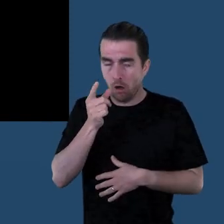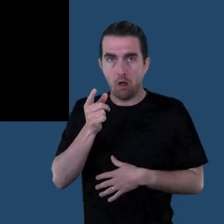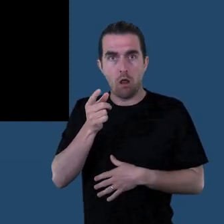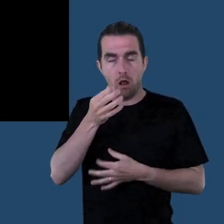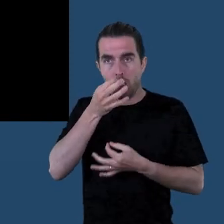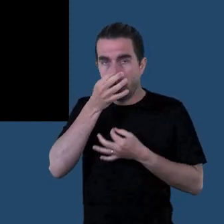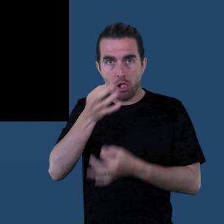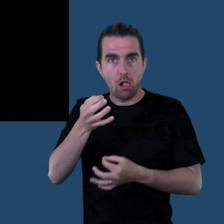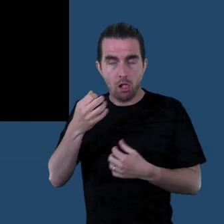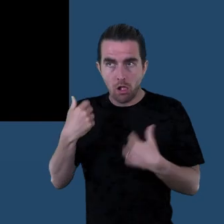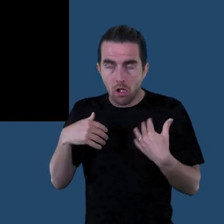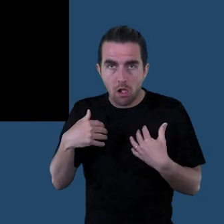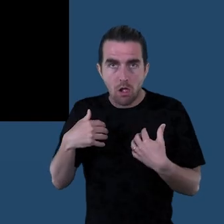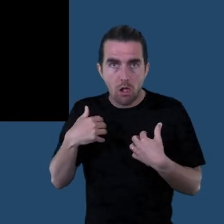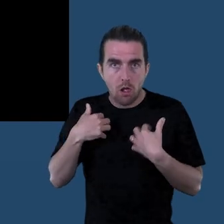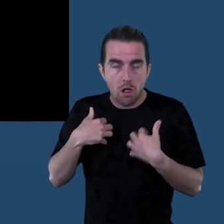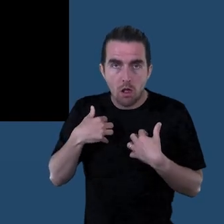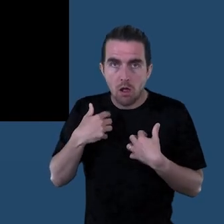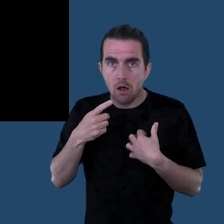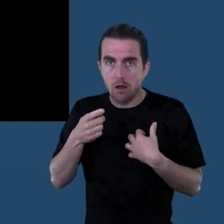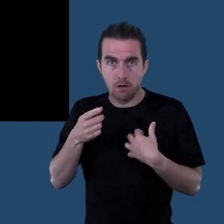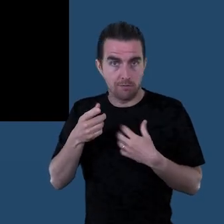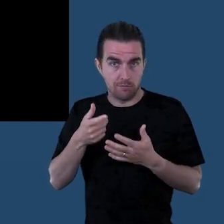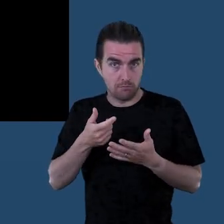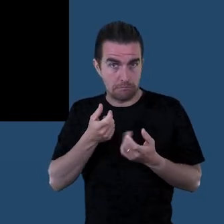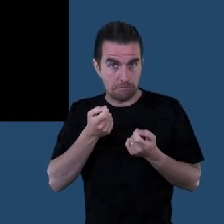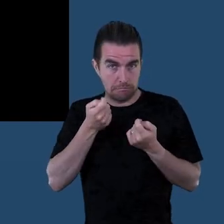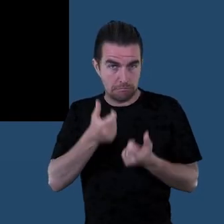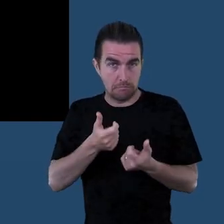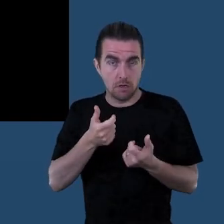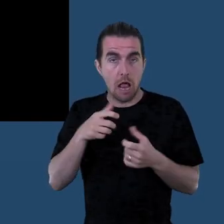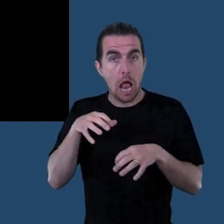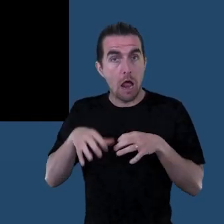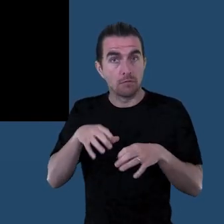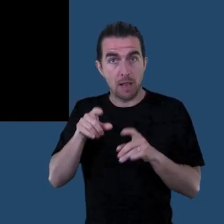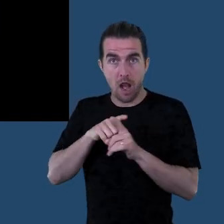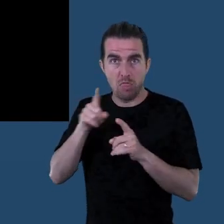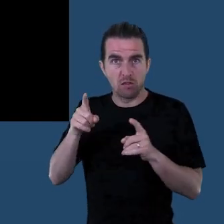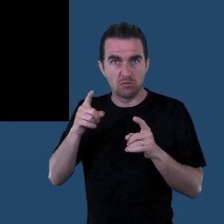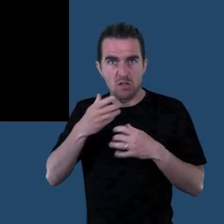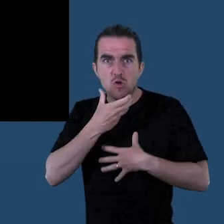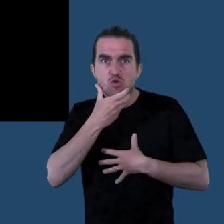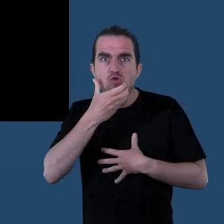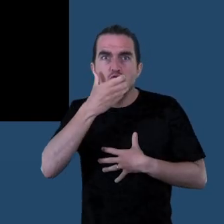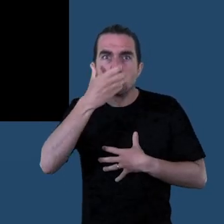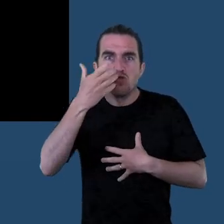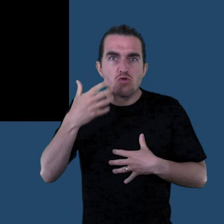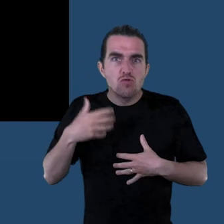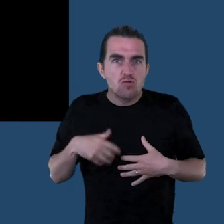So, I think that makes it even more fascinating, that such an unusually shaped animal could do that.